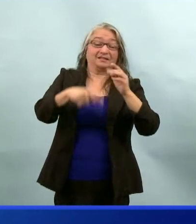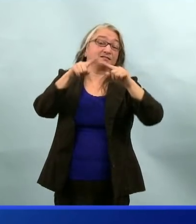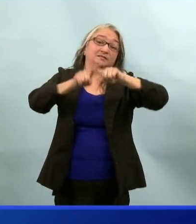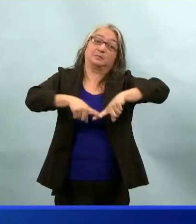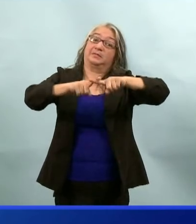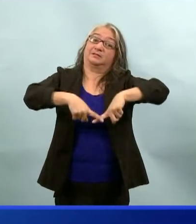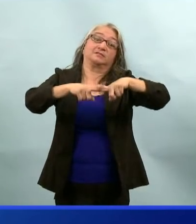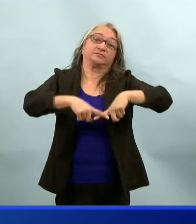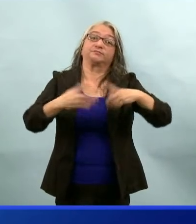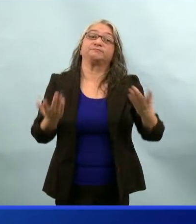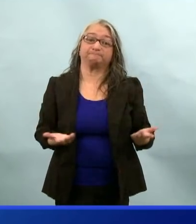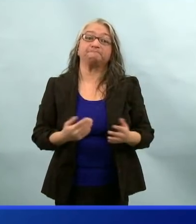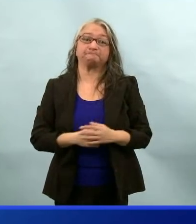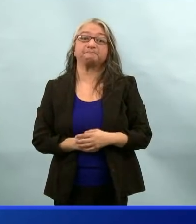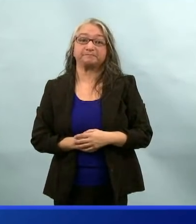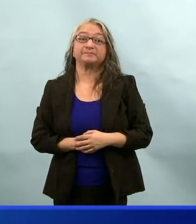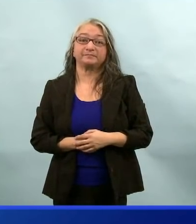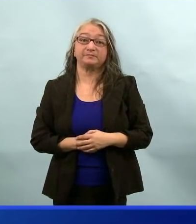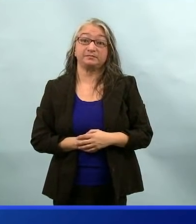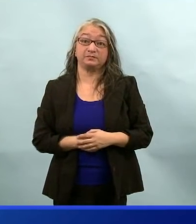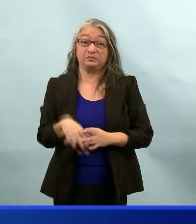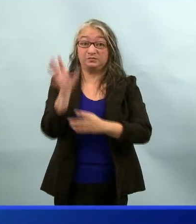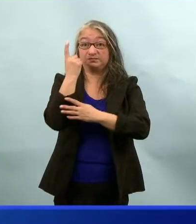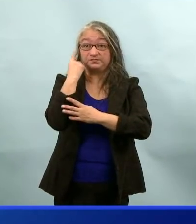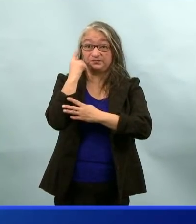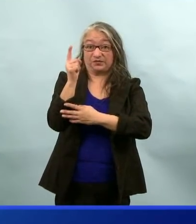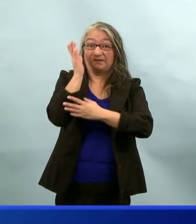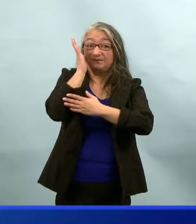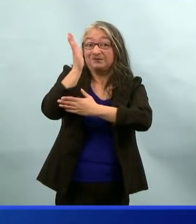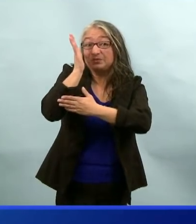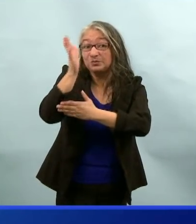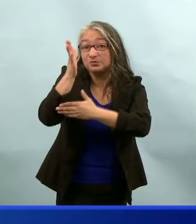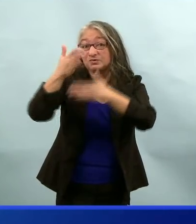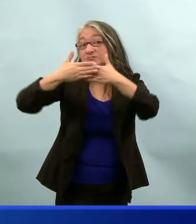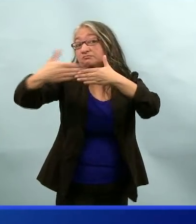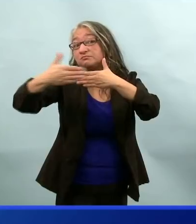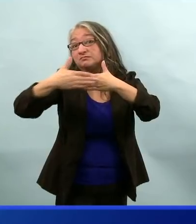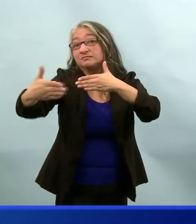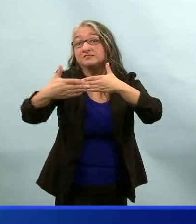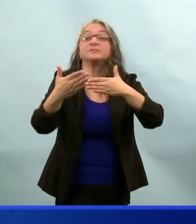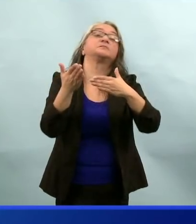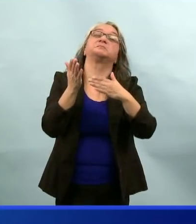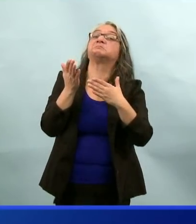future perspective i think we're less cases now on a seven day average than what was anticipated a